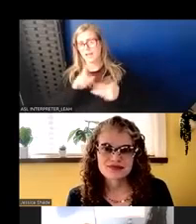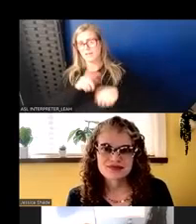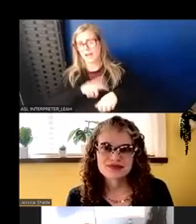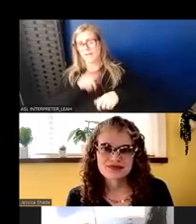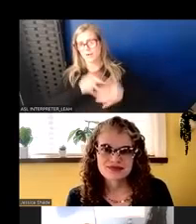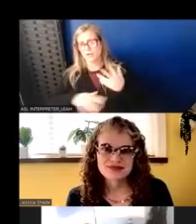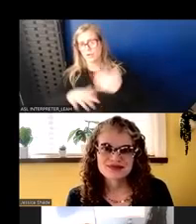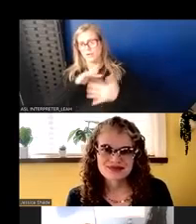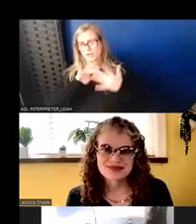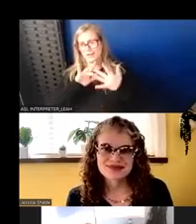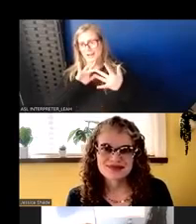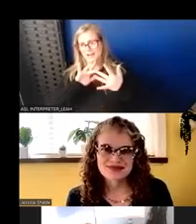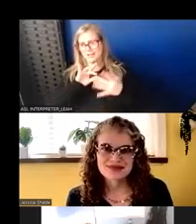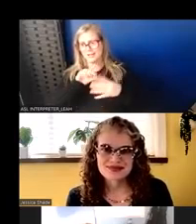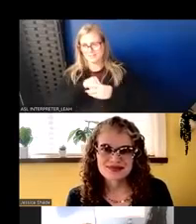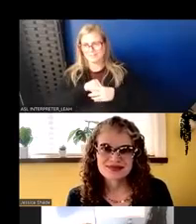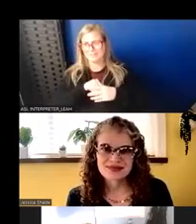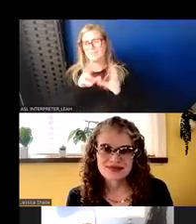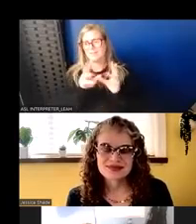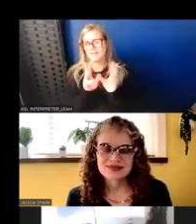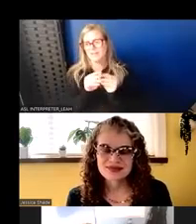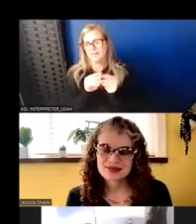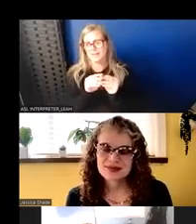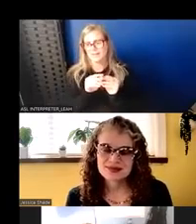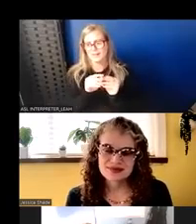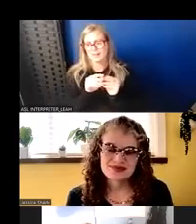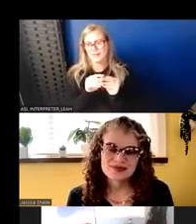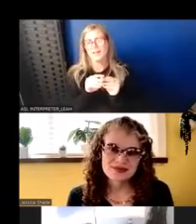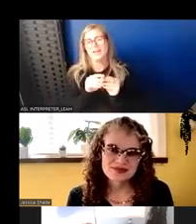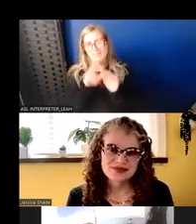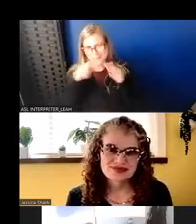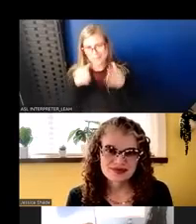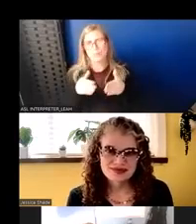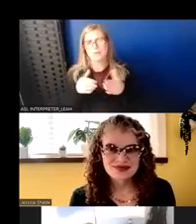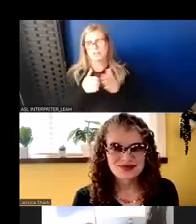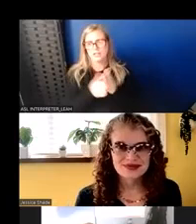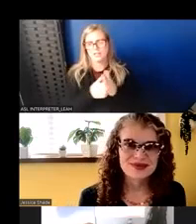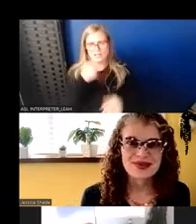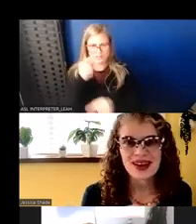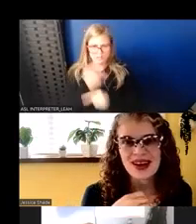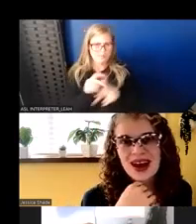meetings when you have a really focused agenda and only the right people at it.